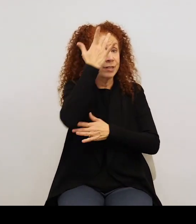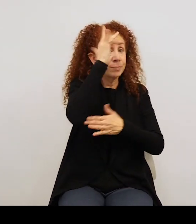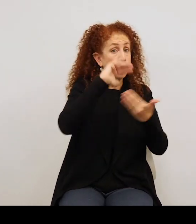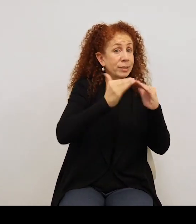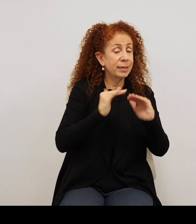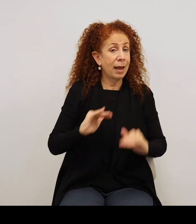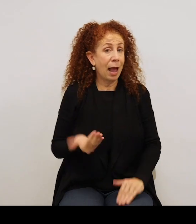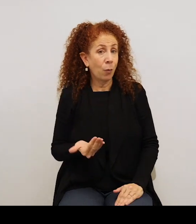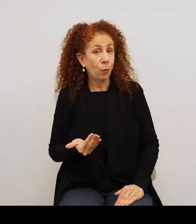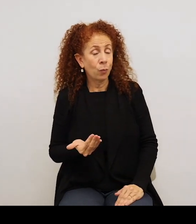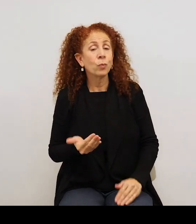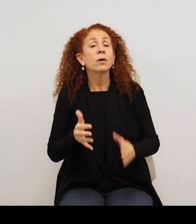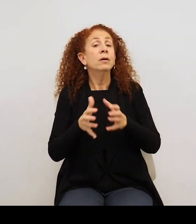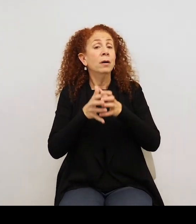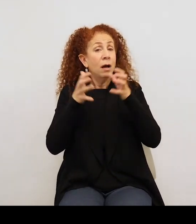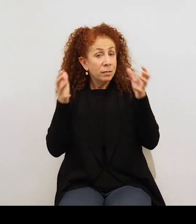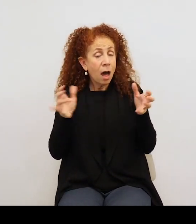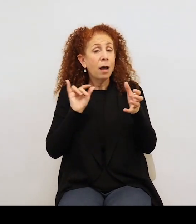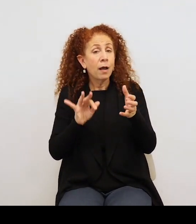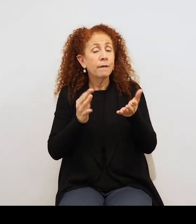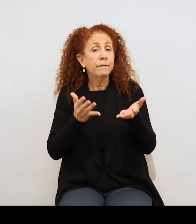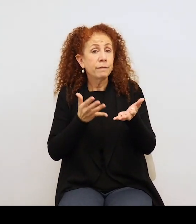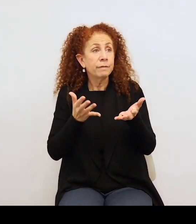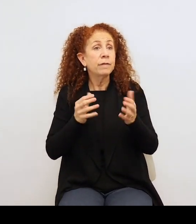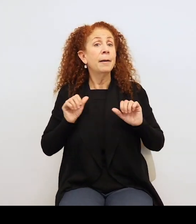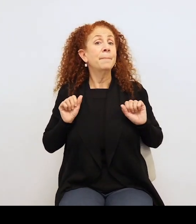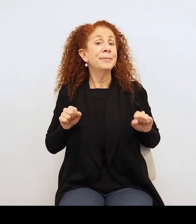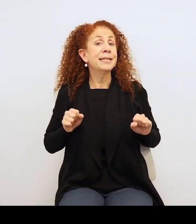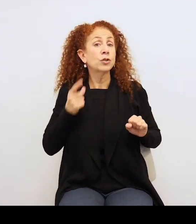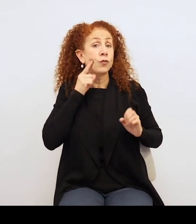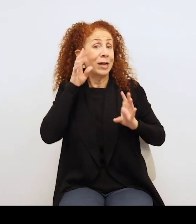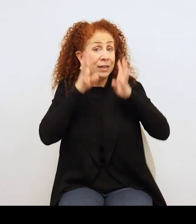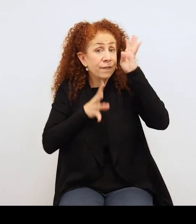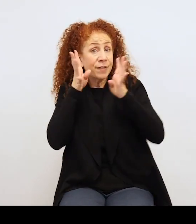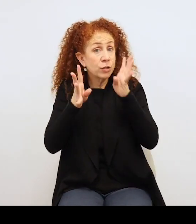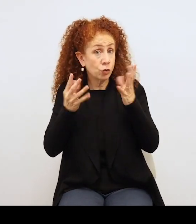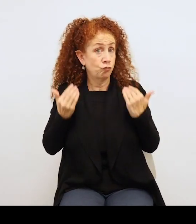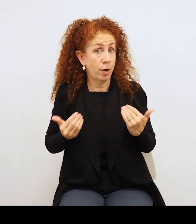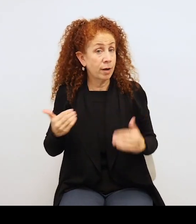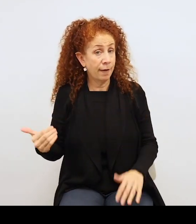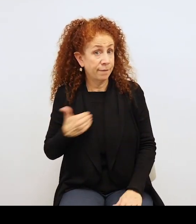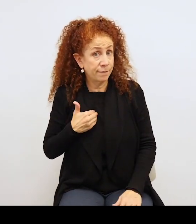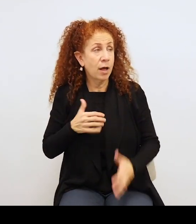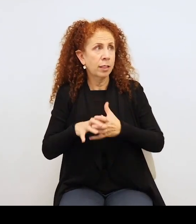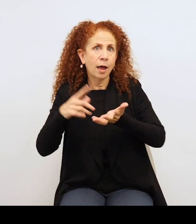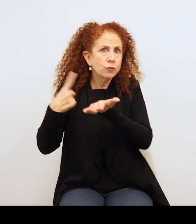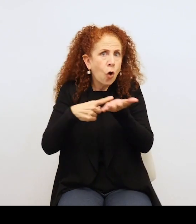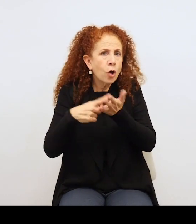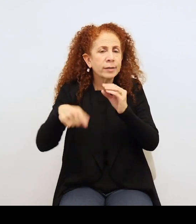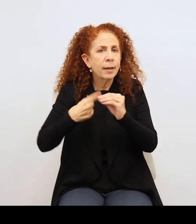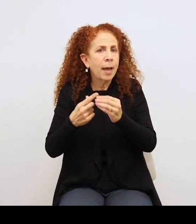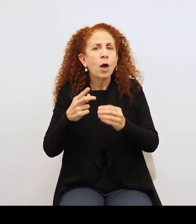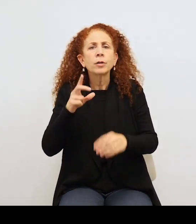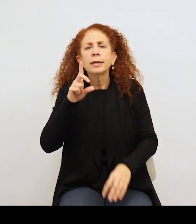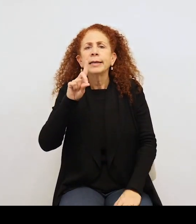And there is a lot of potential for innovation right now, and there's a lot of talking about digitizing cities,